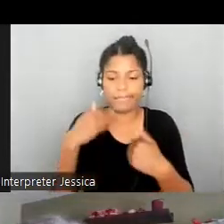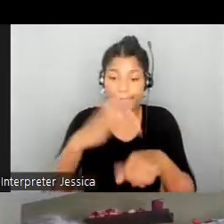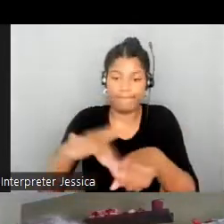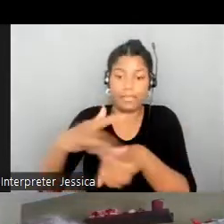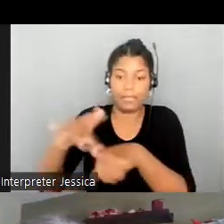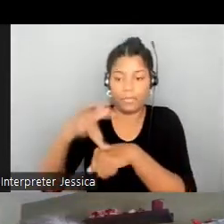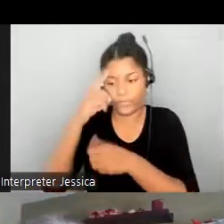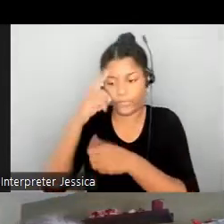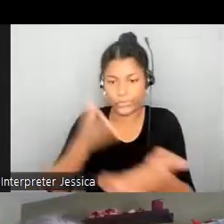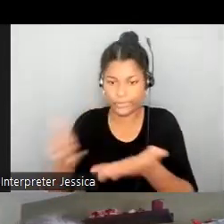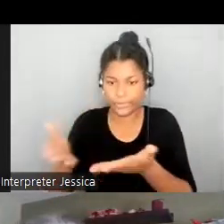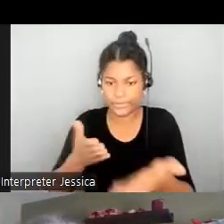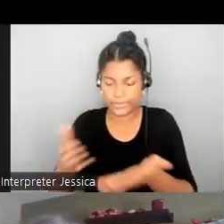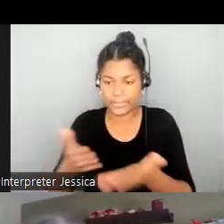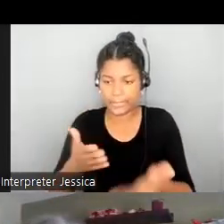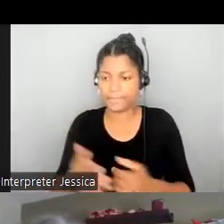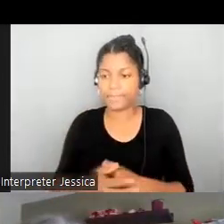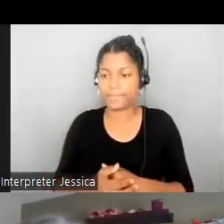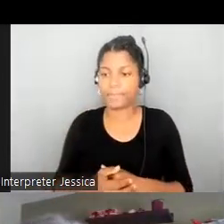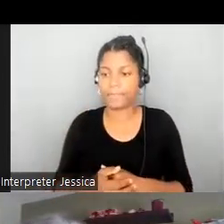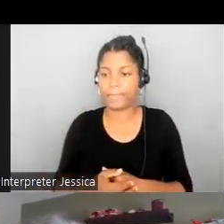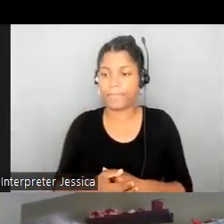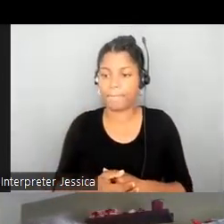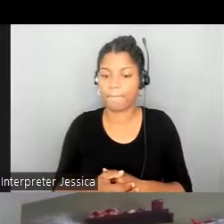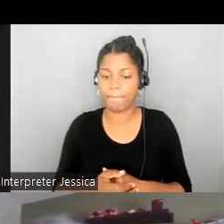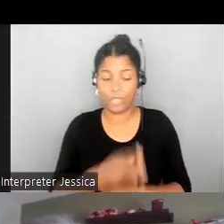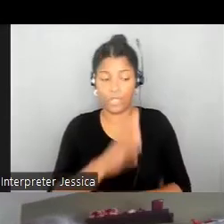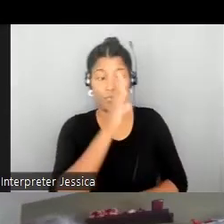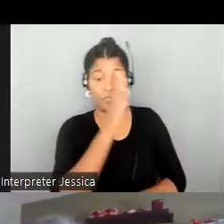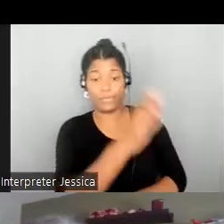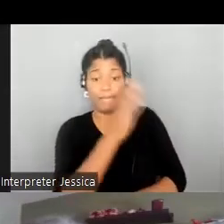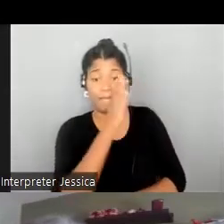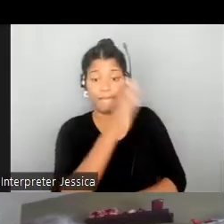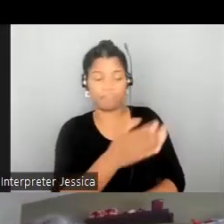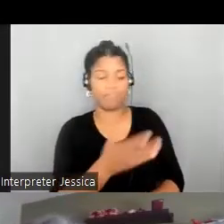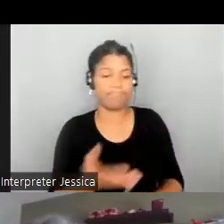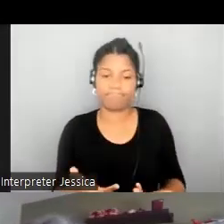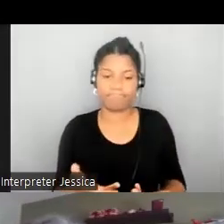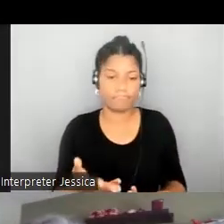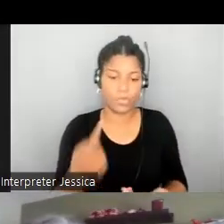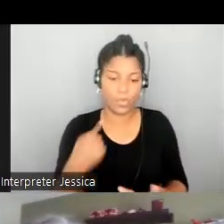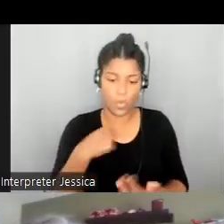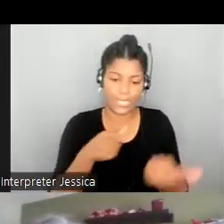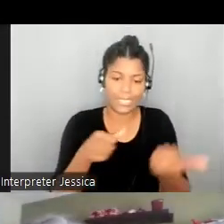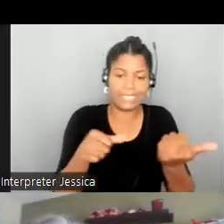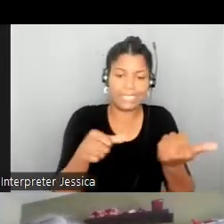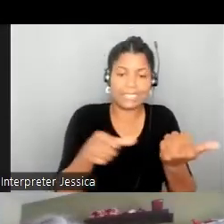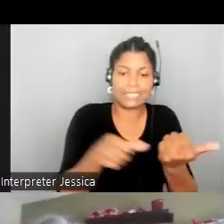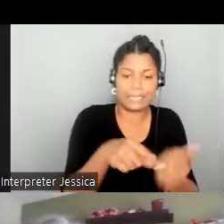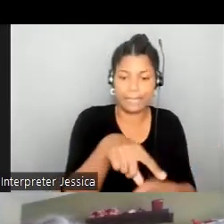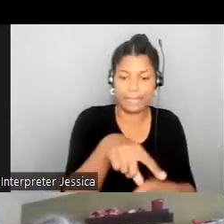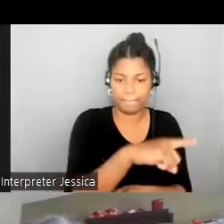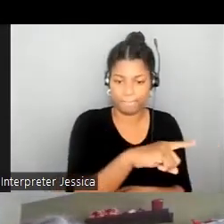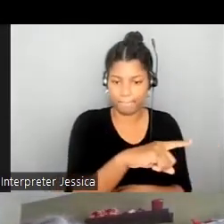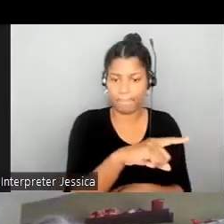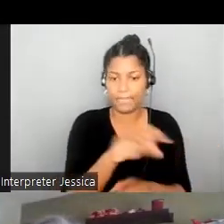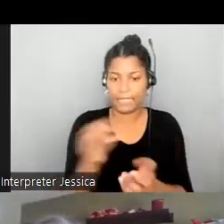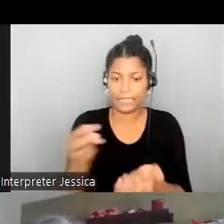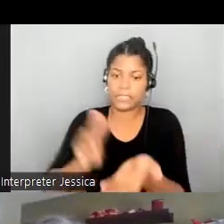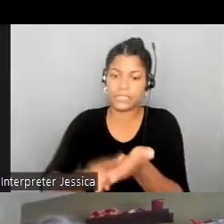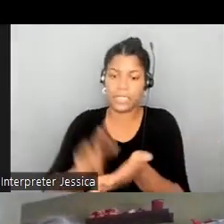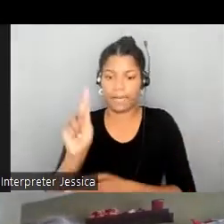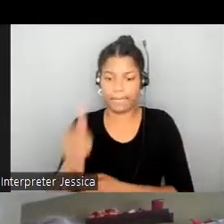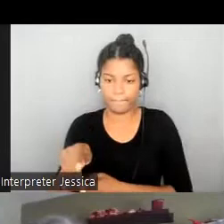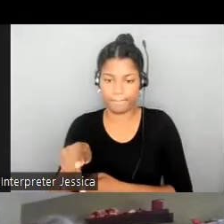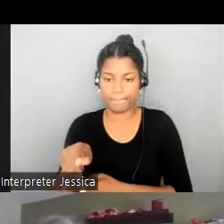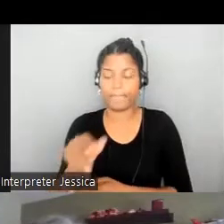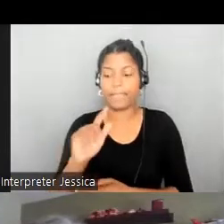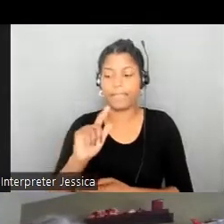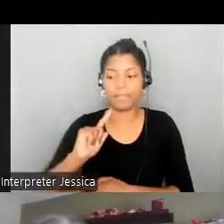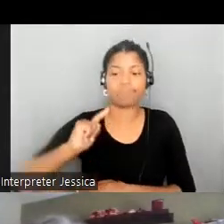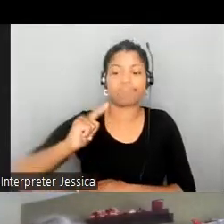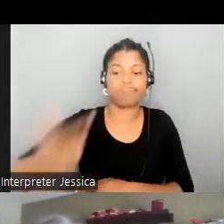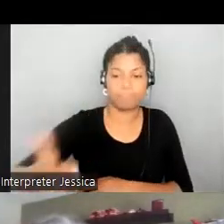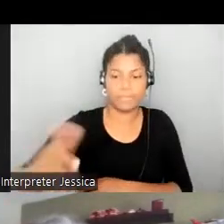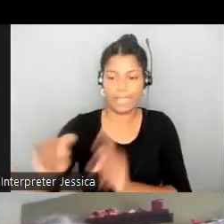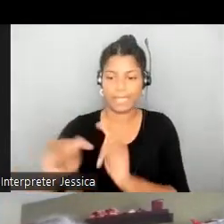We assist them to get signed up for the services, and that team takes over and partners with